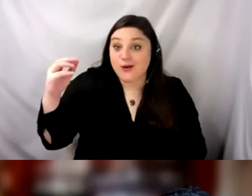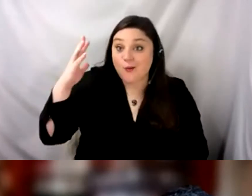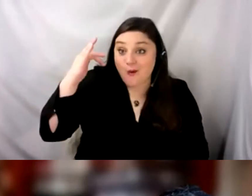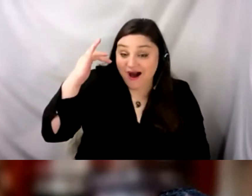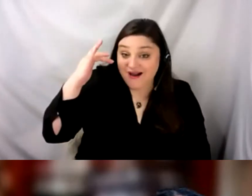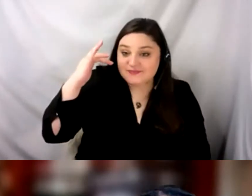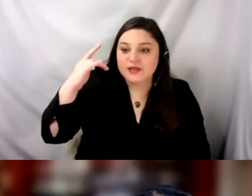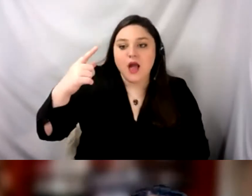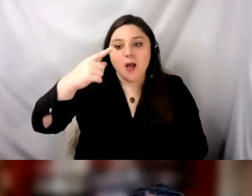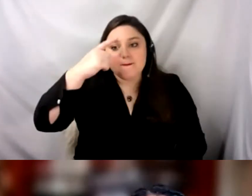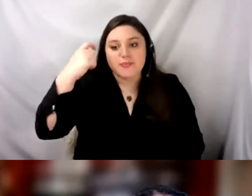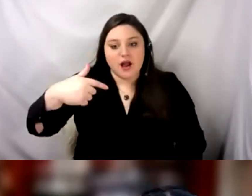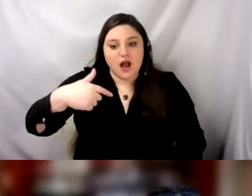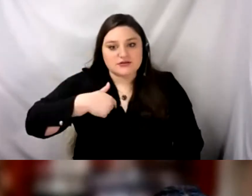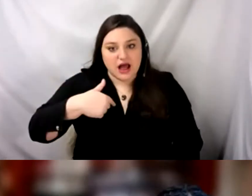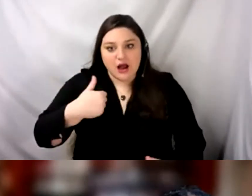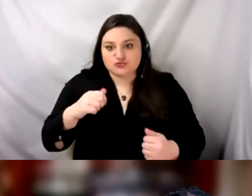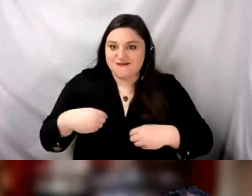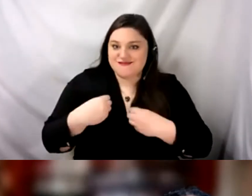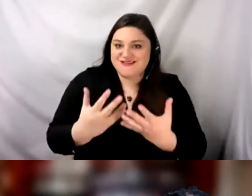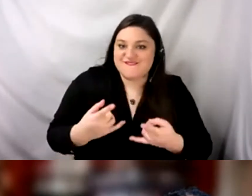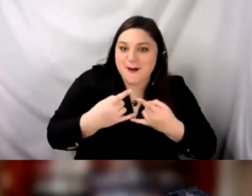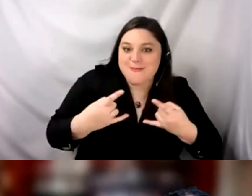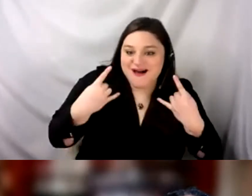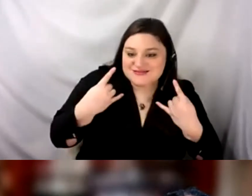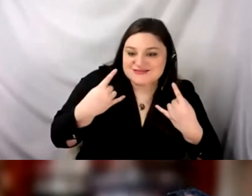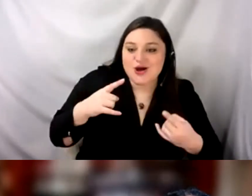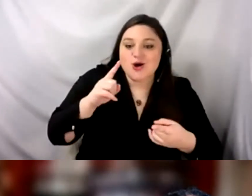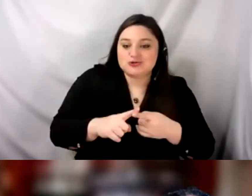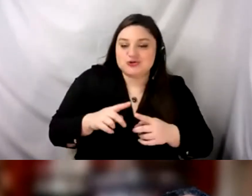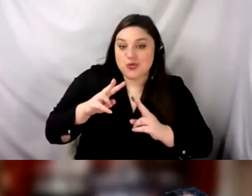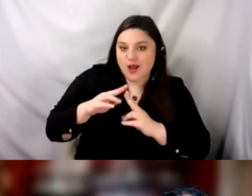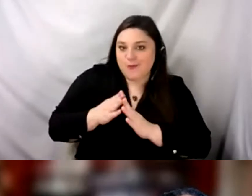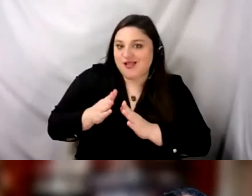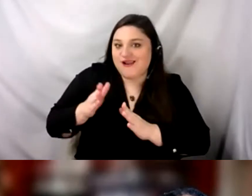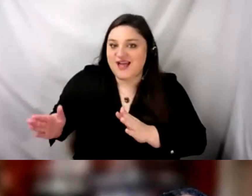me. Being a public health nurse, IME